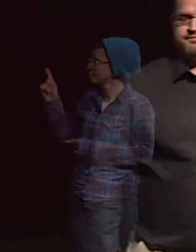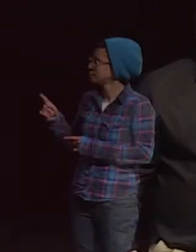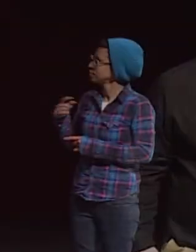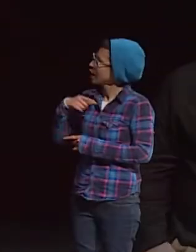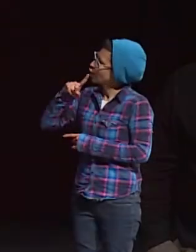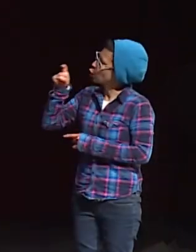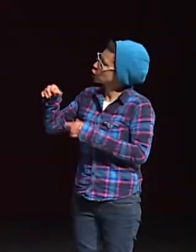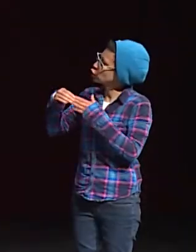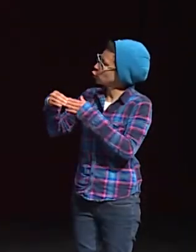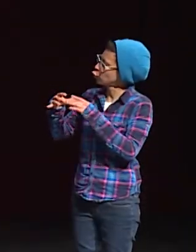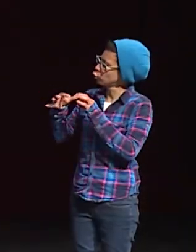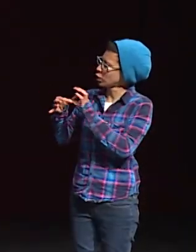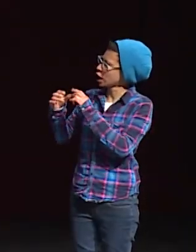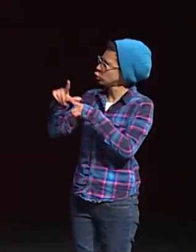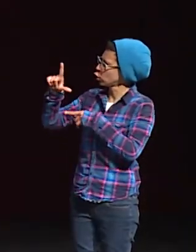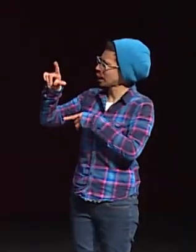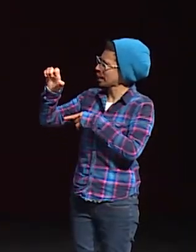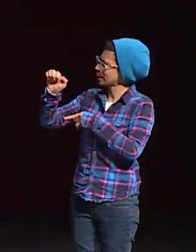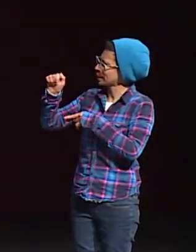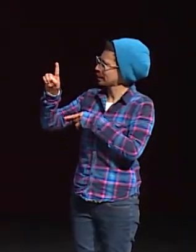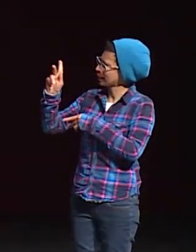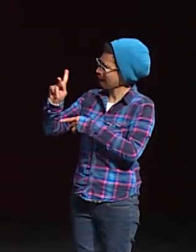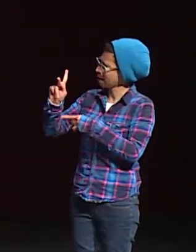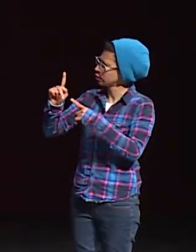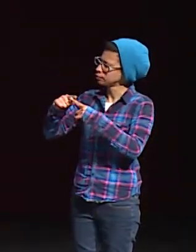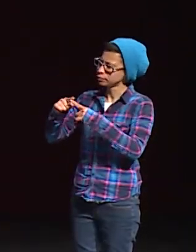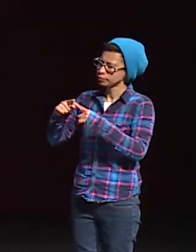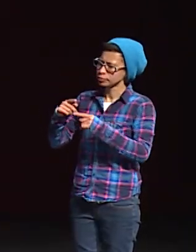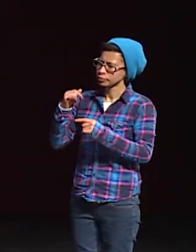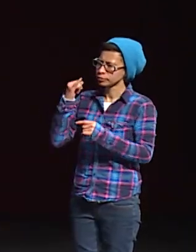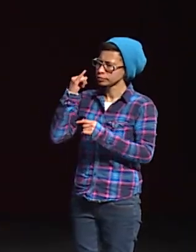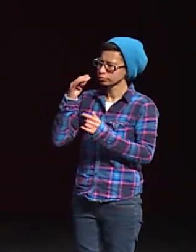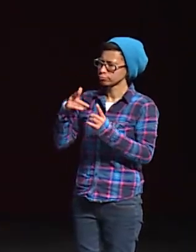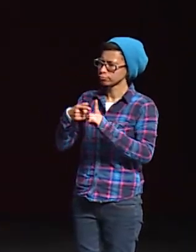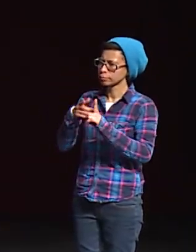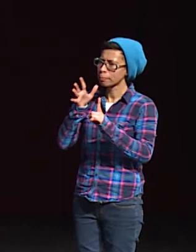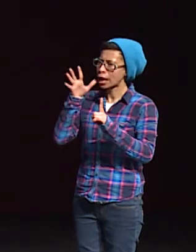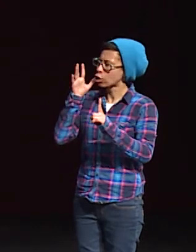My question is regarding LEAD-K.